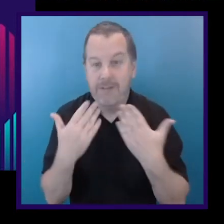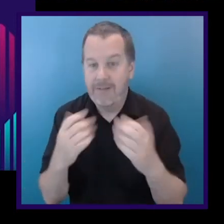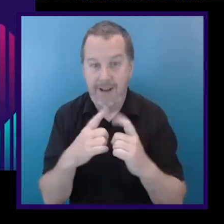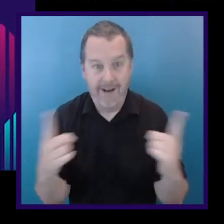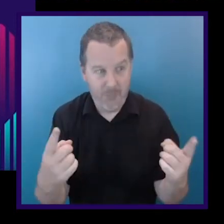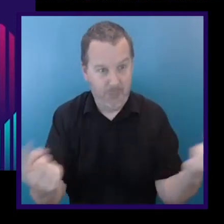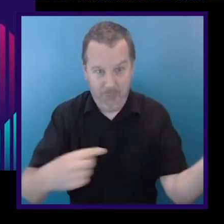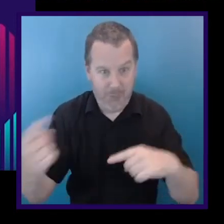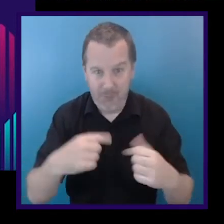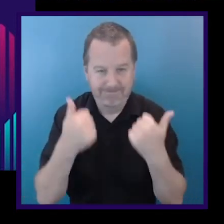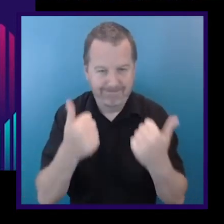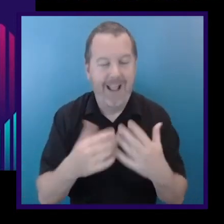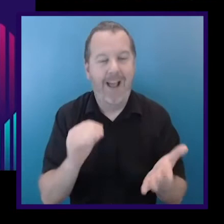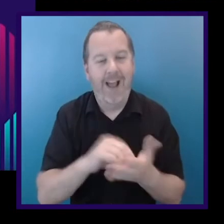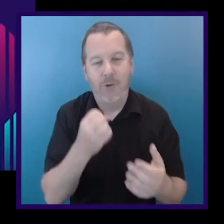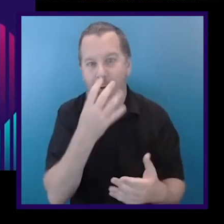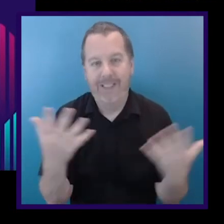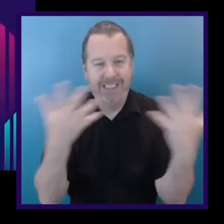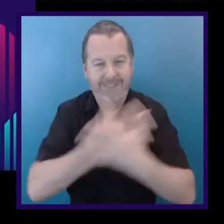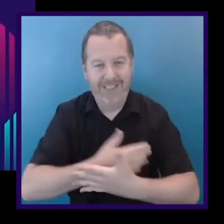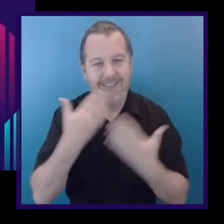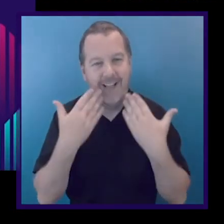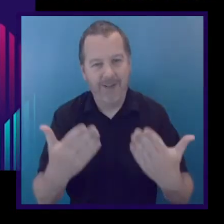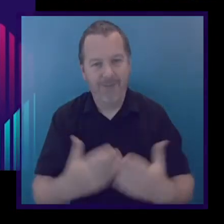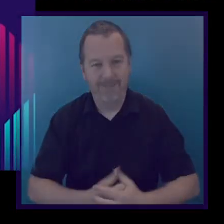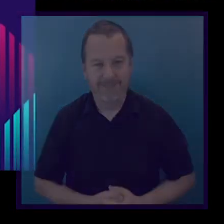So thanks again to everyone for joining us today and have a lovely evening. Thank you.